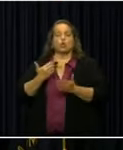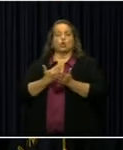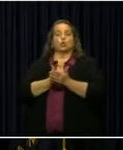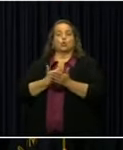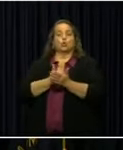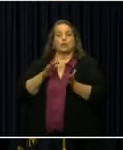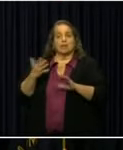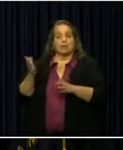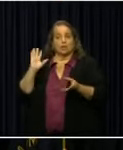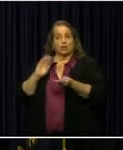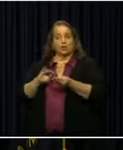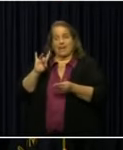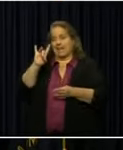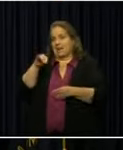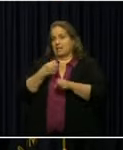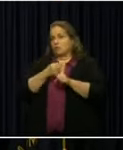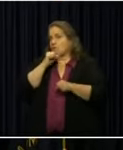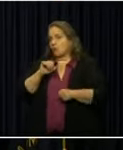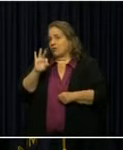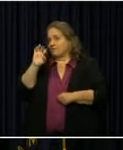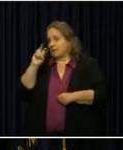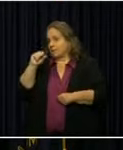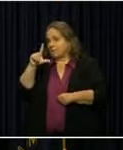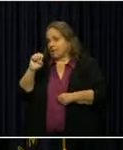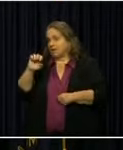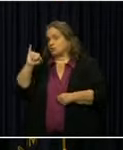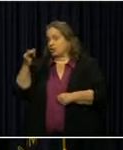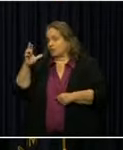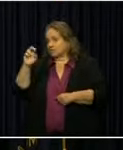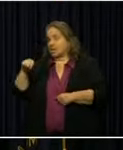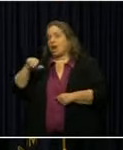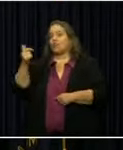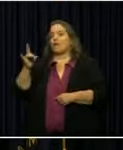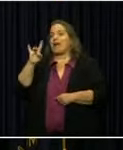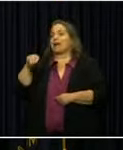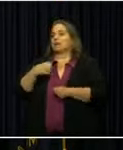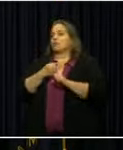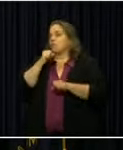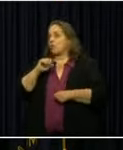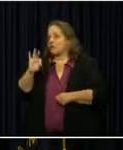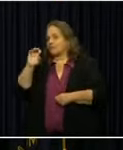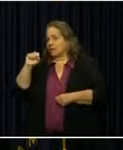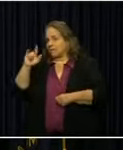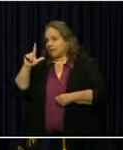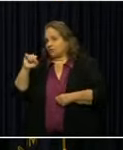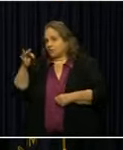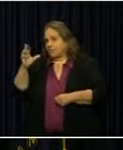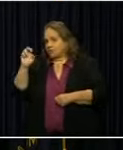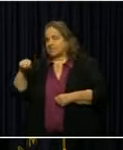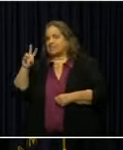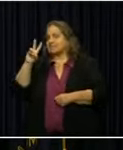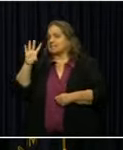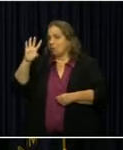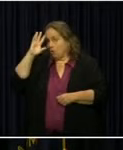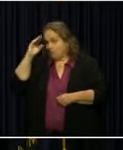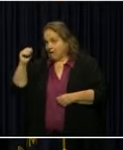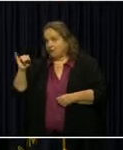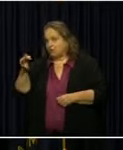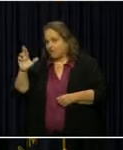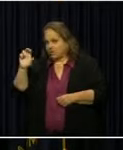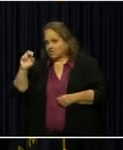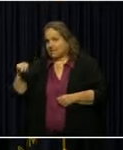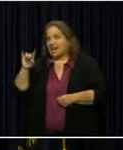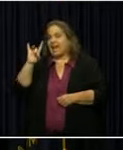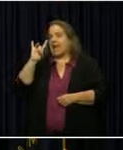THERE ARE 77.60% WHITE, 21.43%